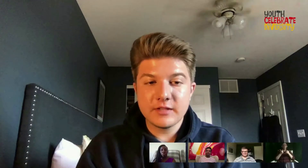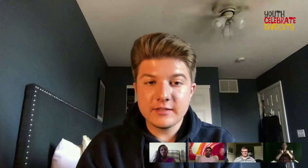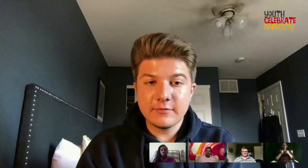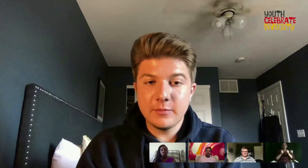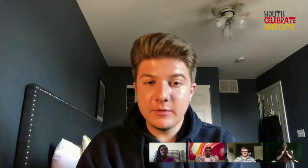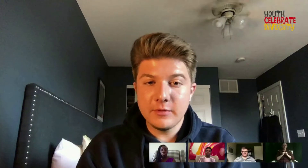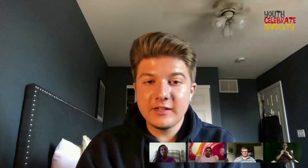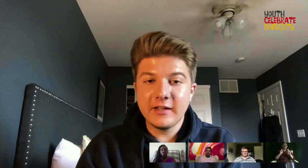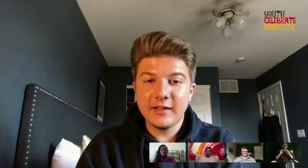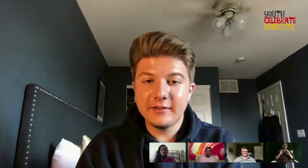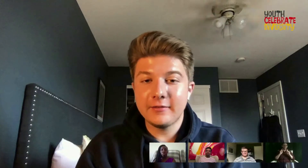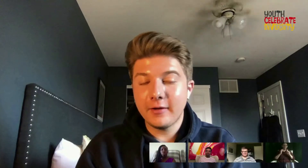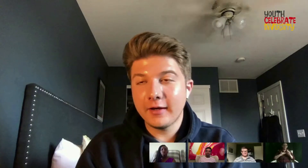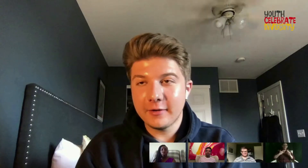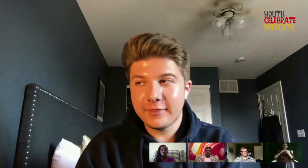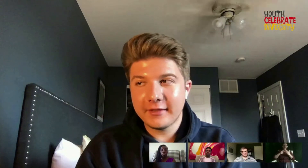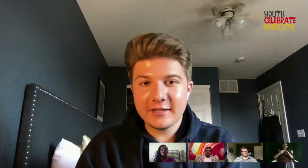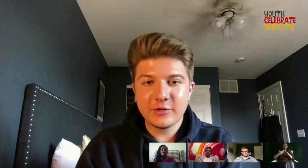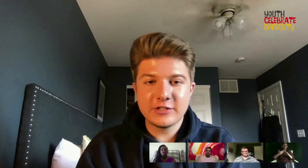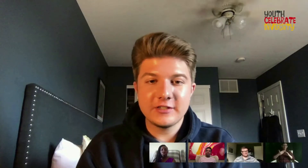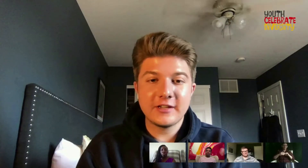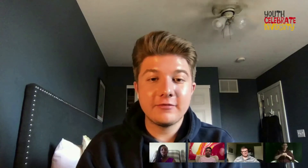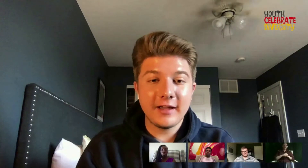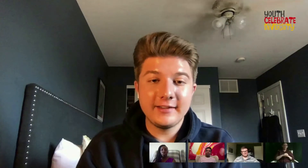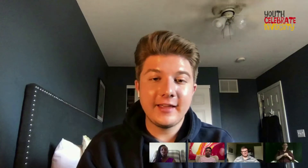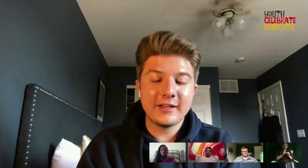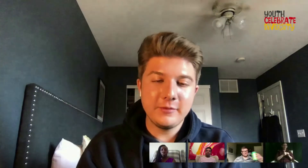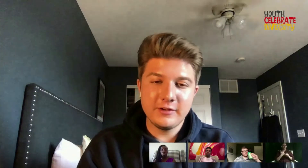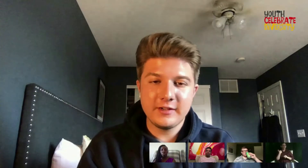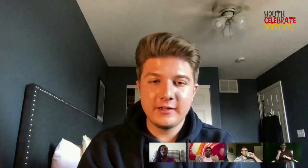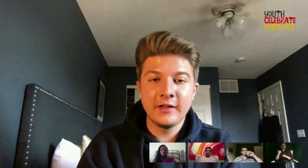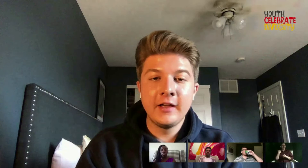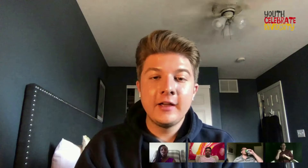sense of community and again with the last question it's like finding that community